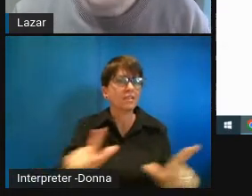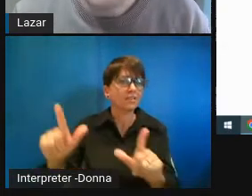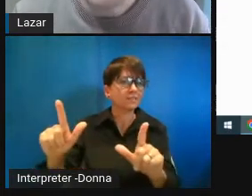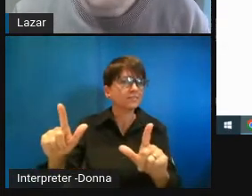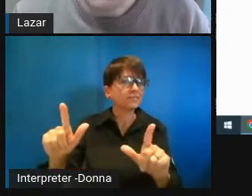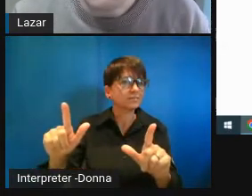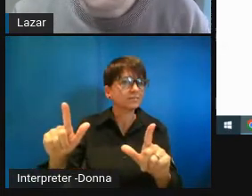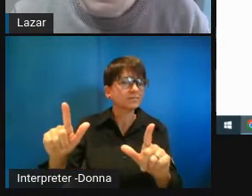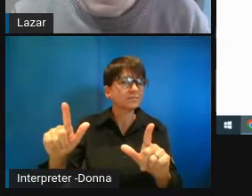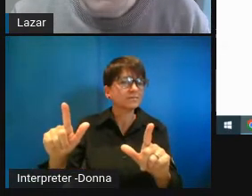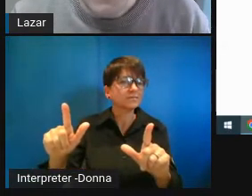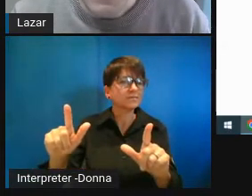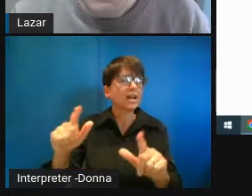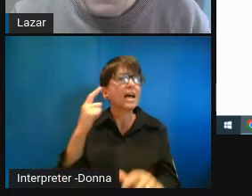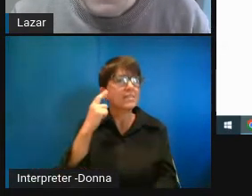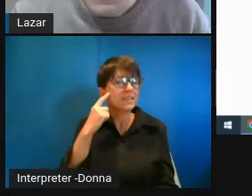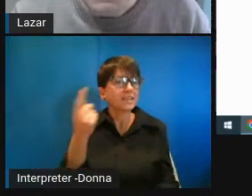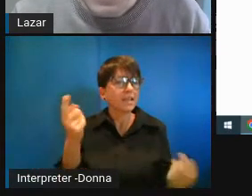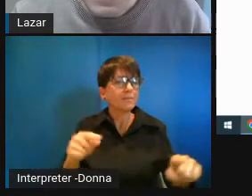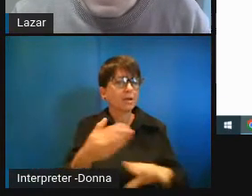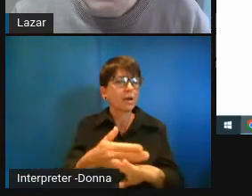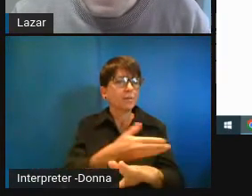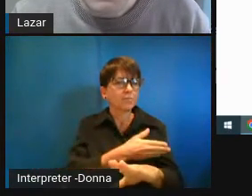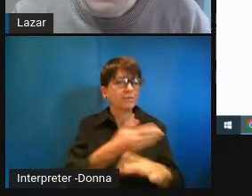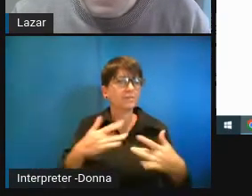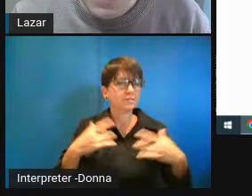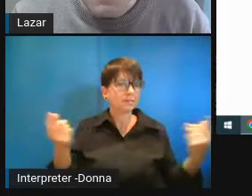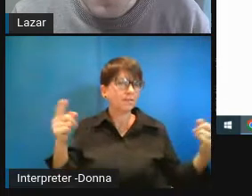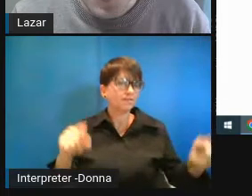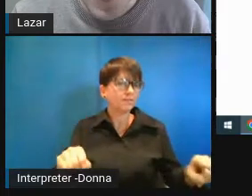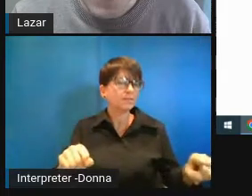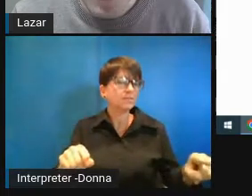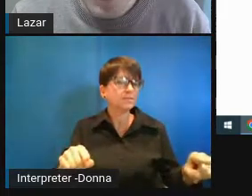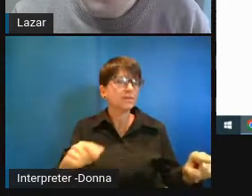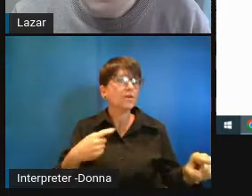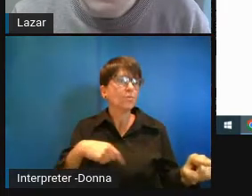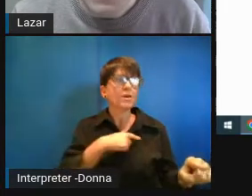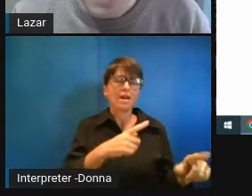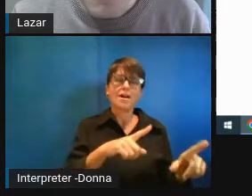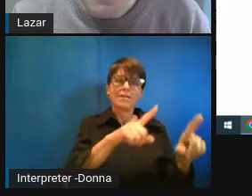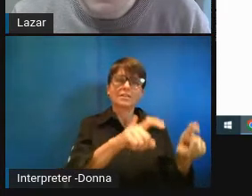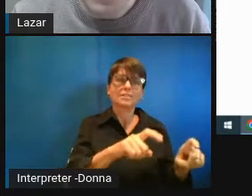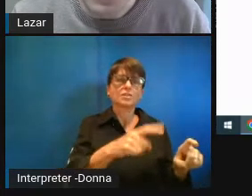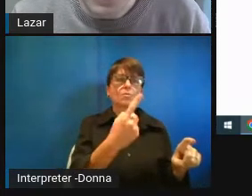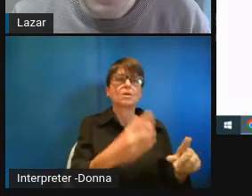on previous events that we tested one more website with similar issue.